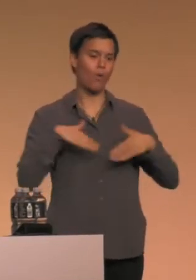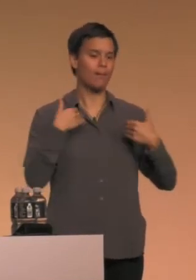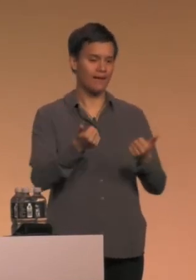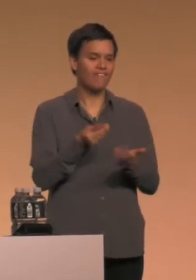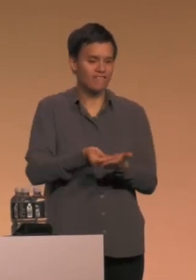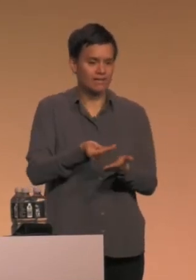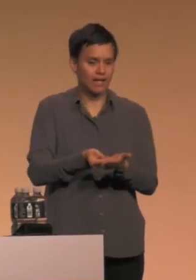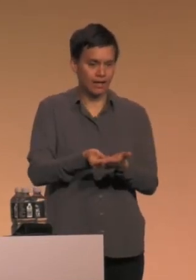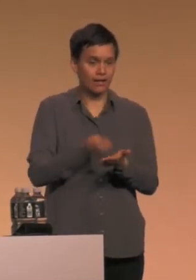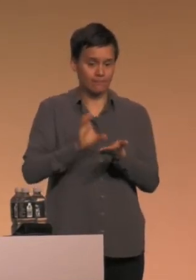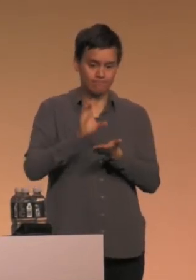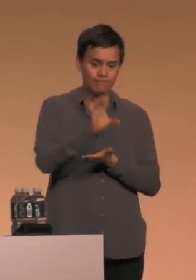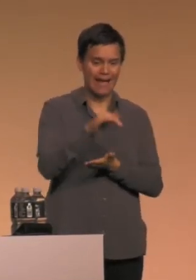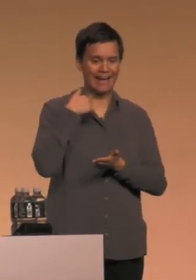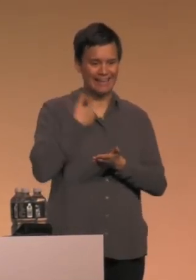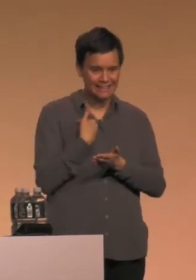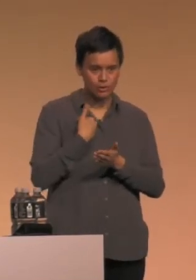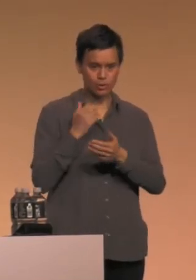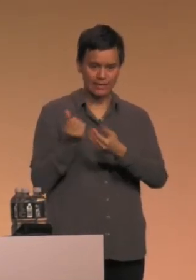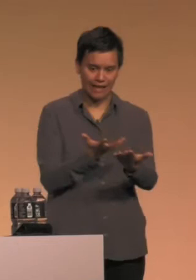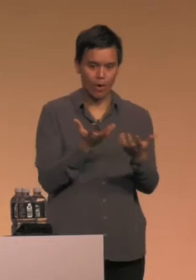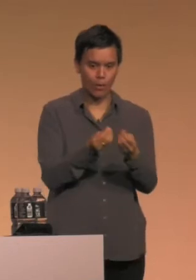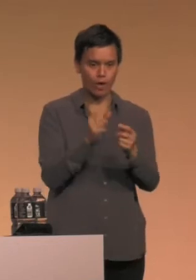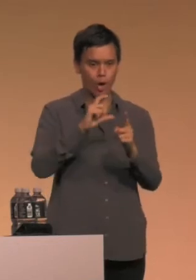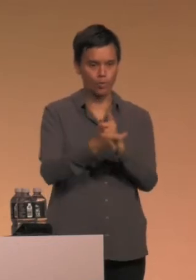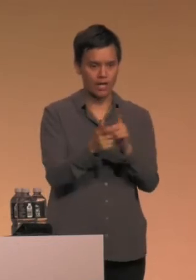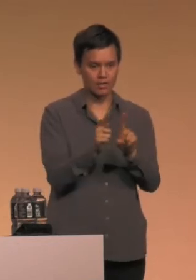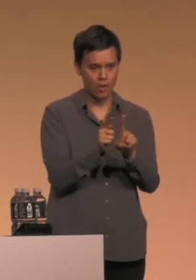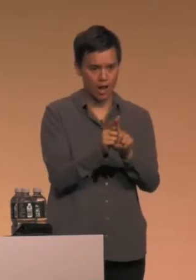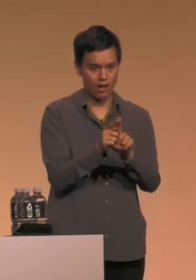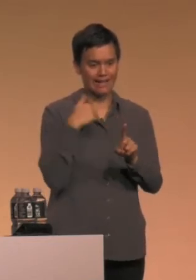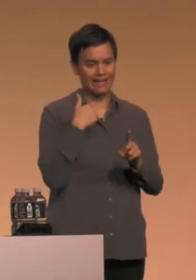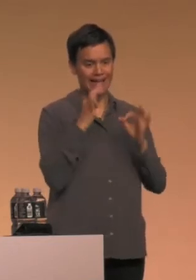needs to deliver on culture, which includes excellent relational leadership, clinician